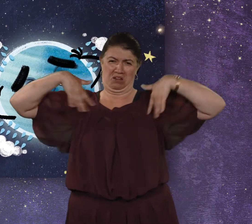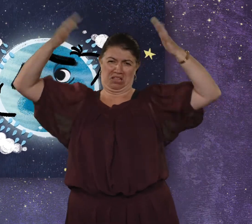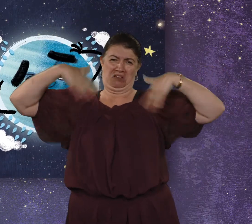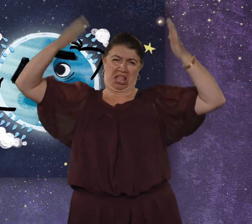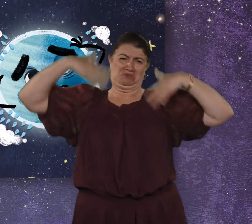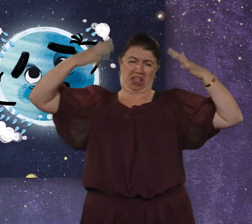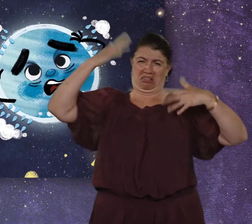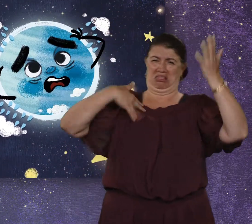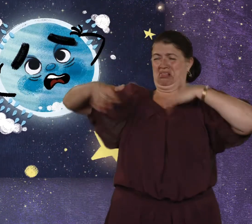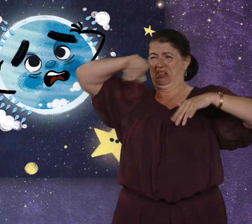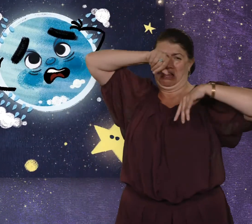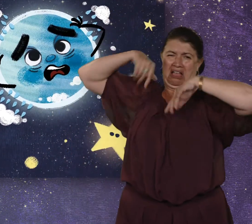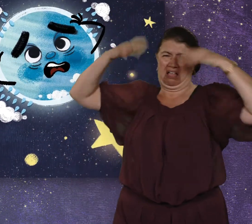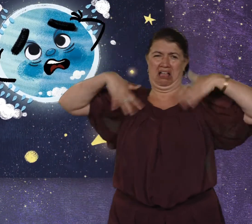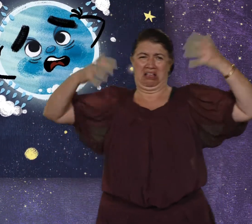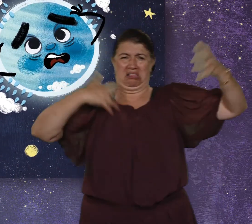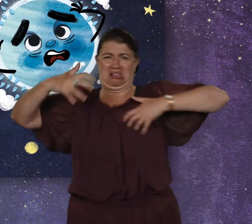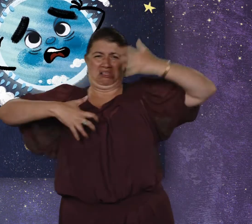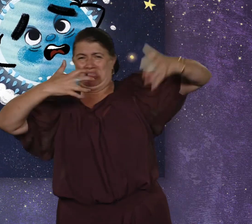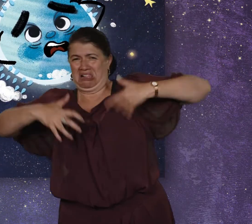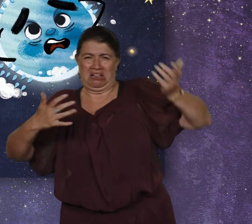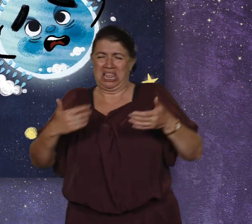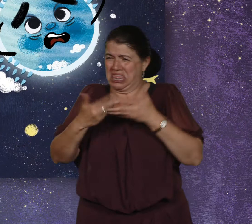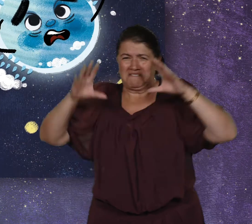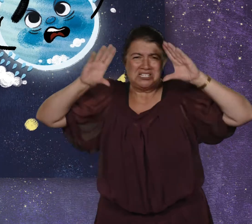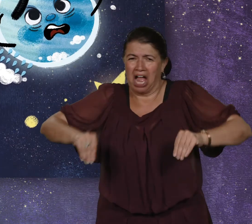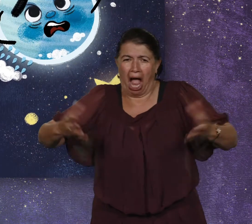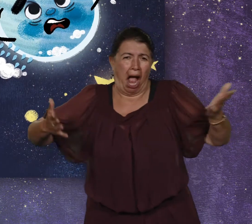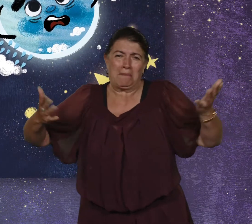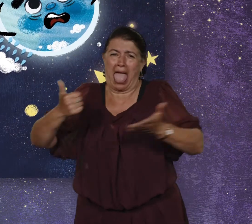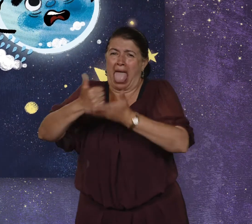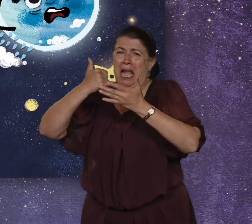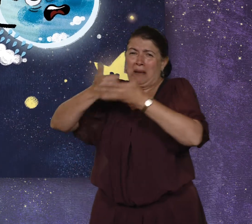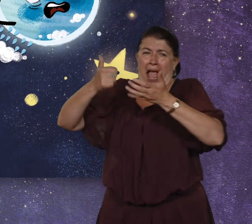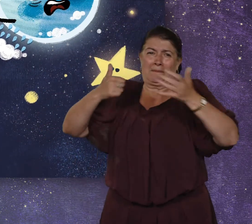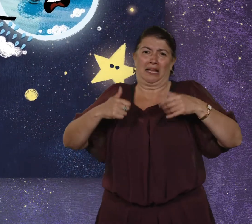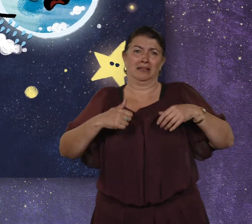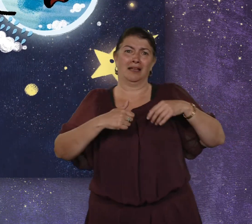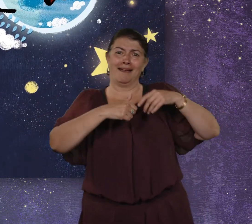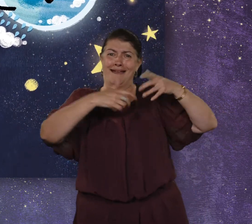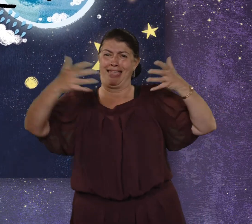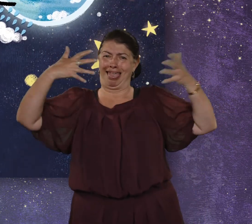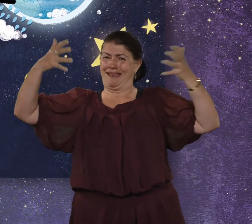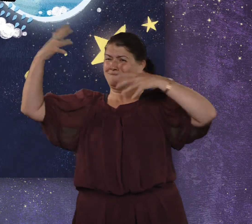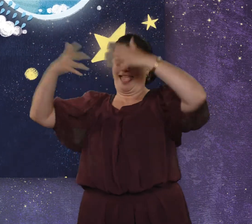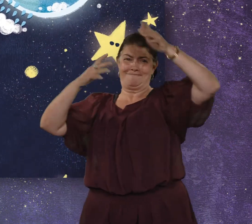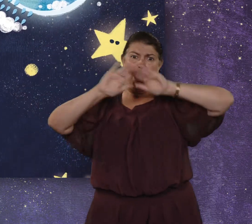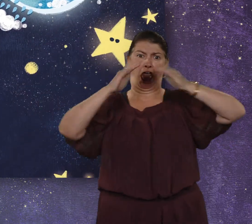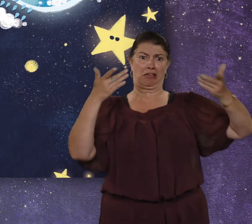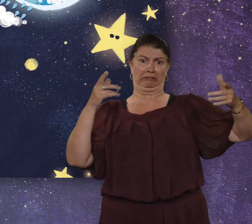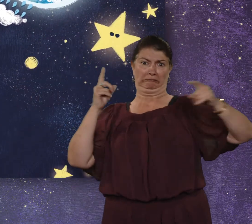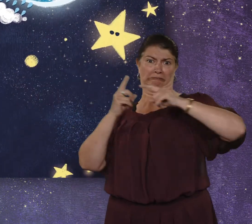I wish it would stop, all this soggy wet rain. Then all of the fast-spinning planets yelled